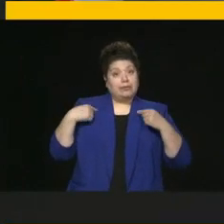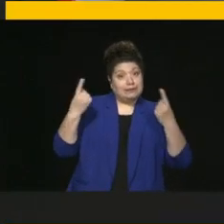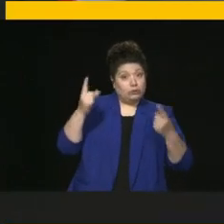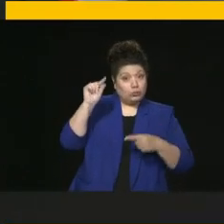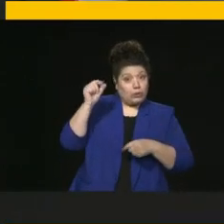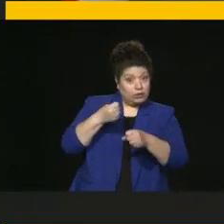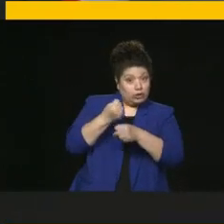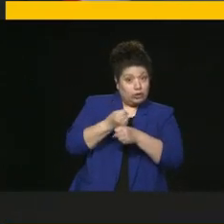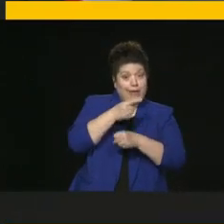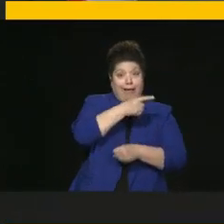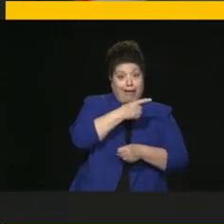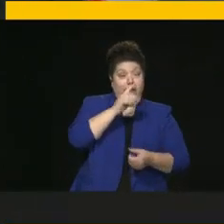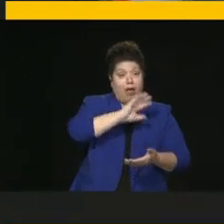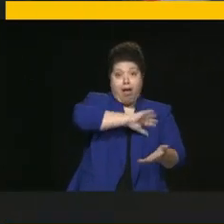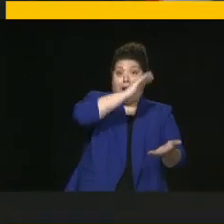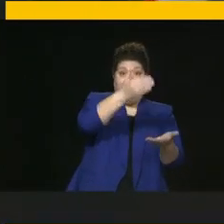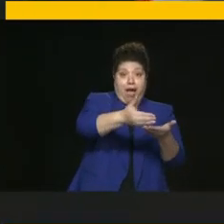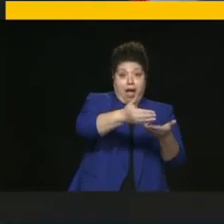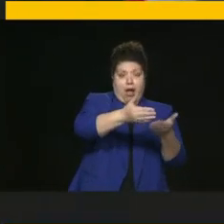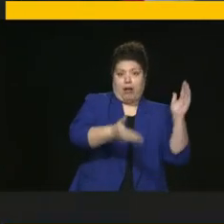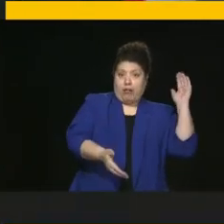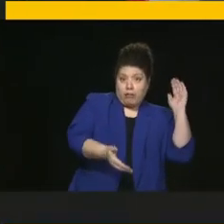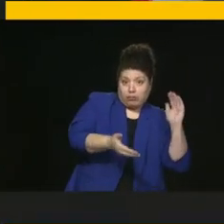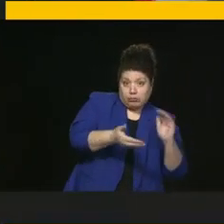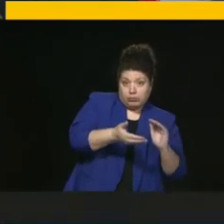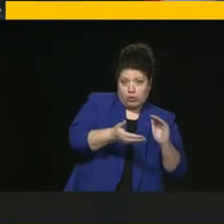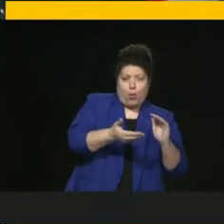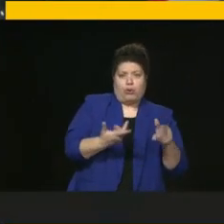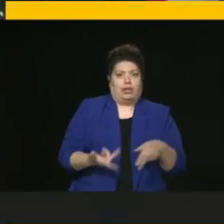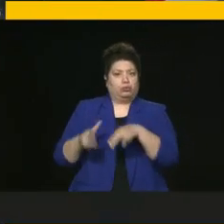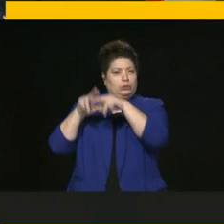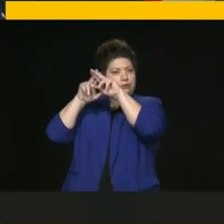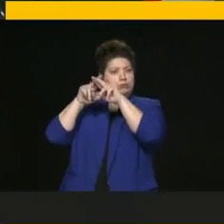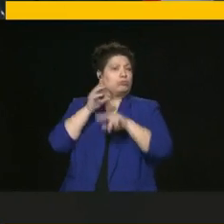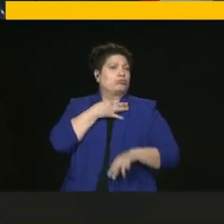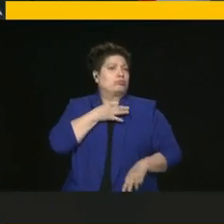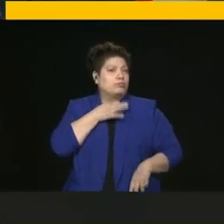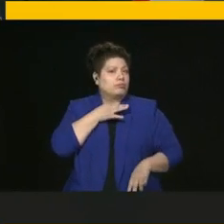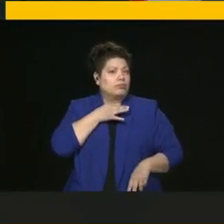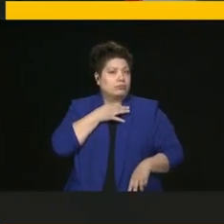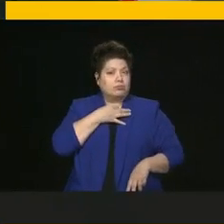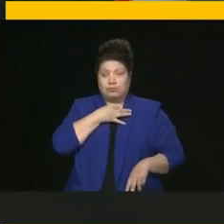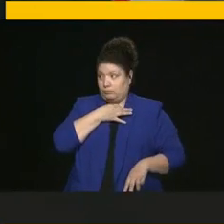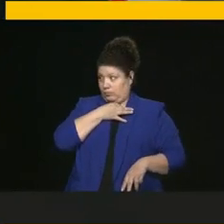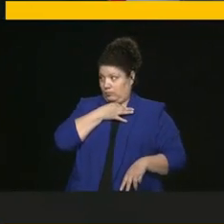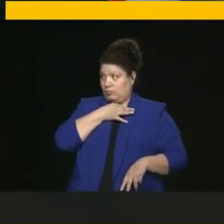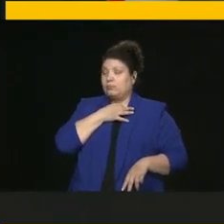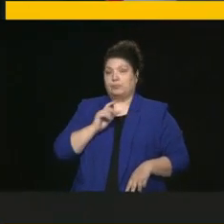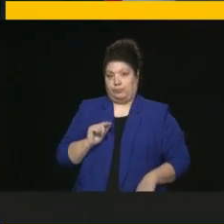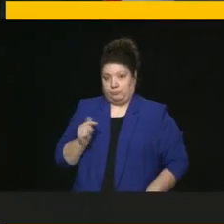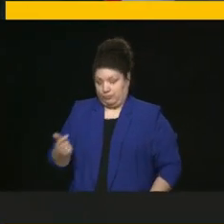AND HOW HAS THAT CHANGED IN THE